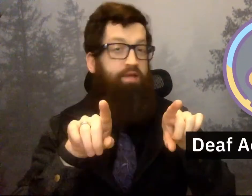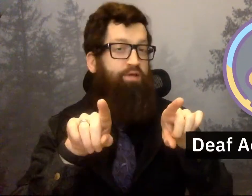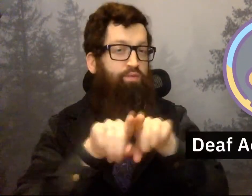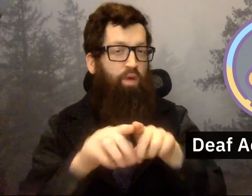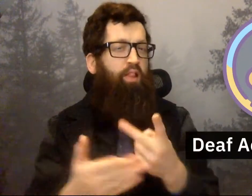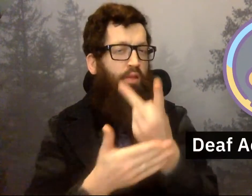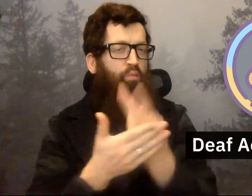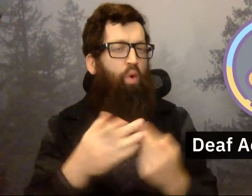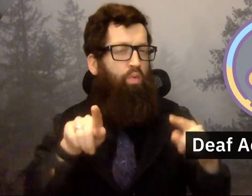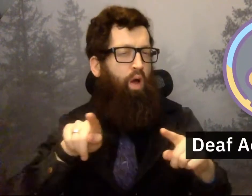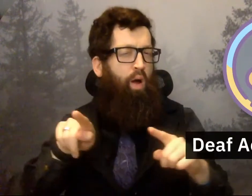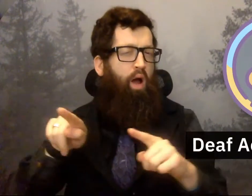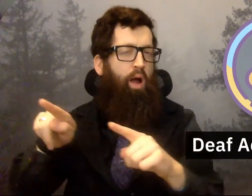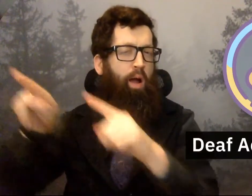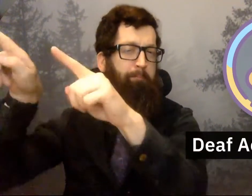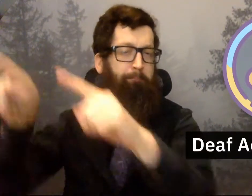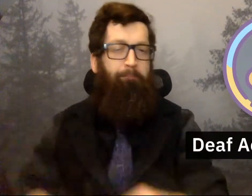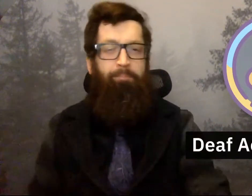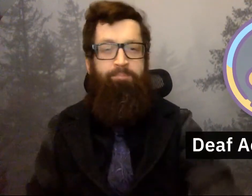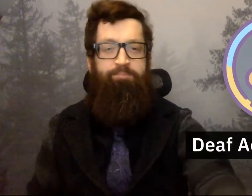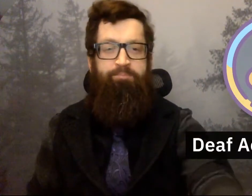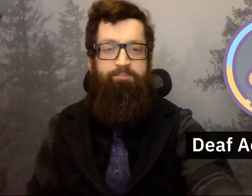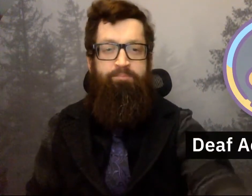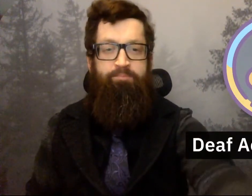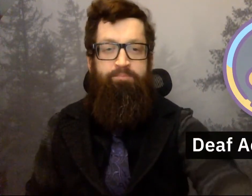The two go hand in hand.